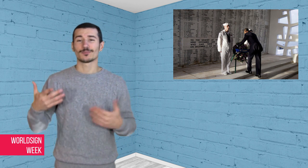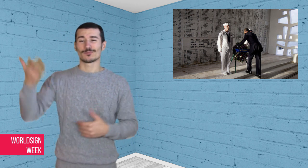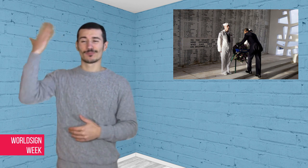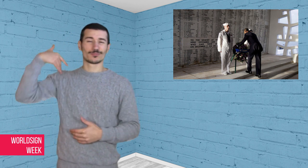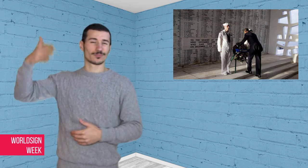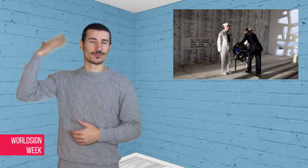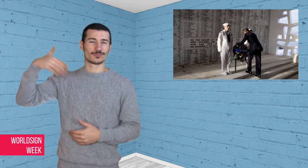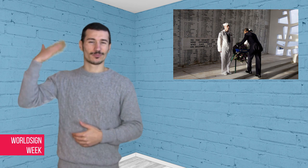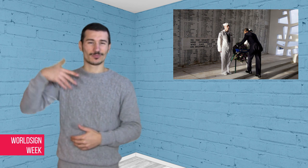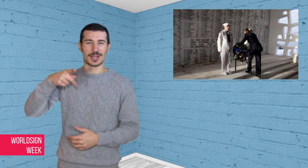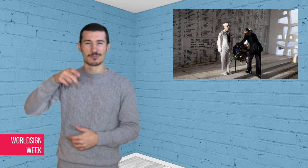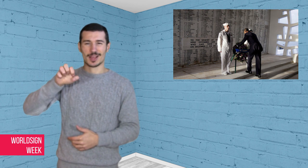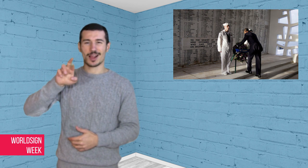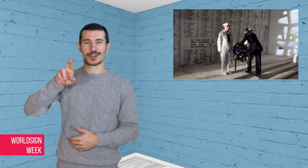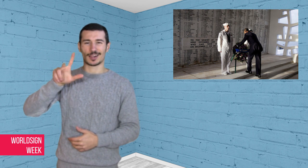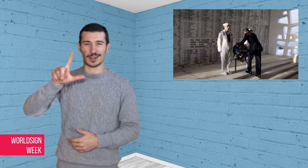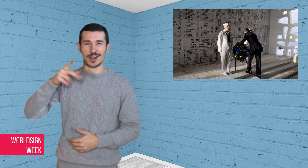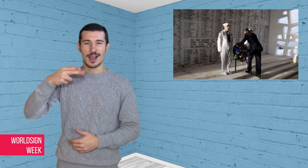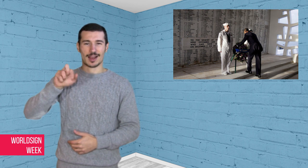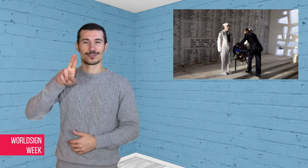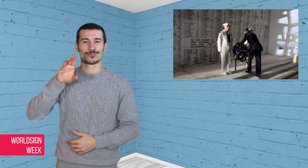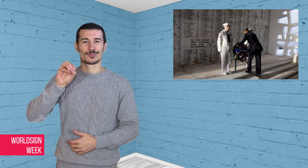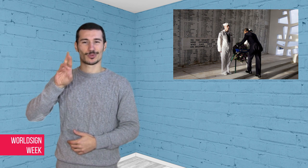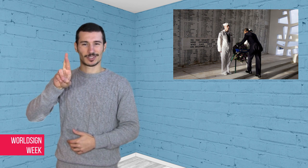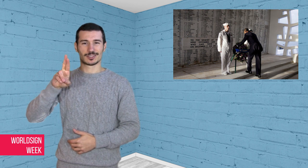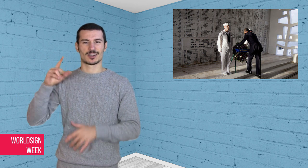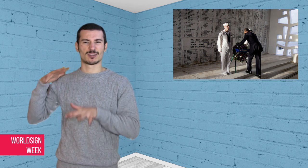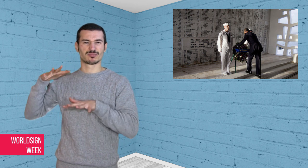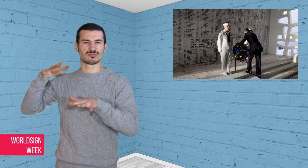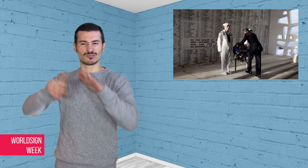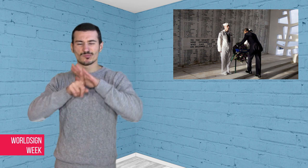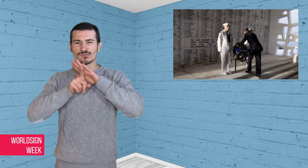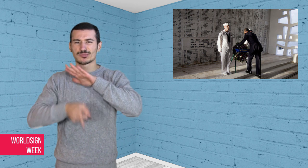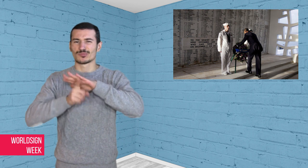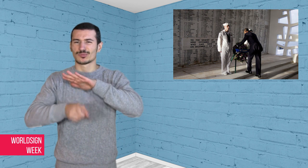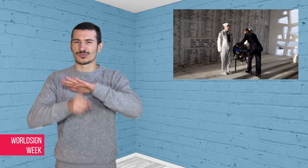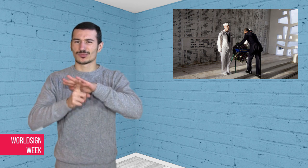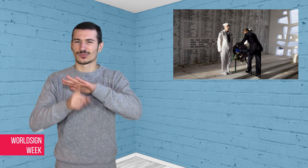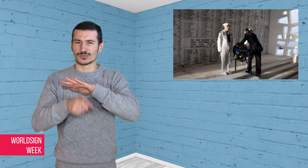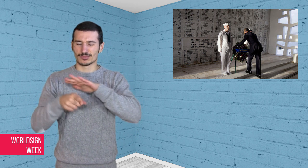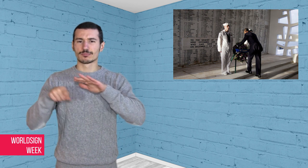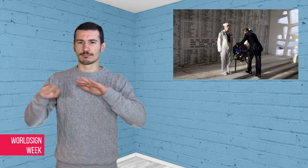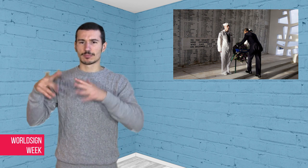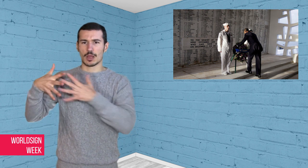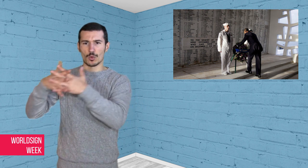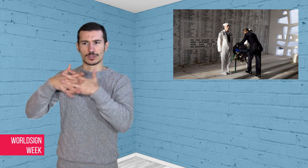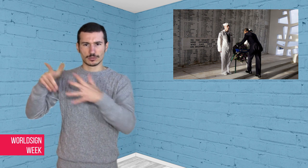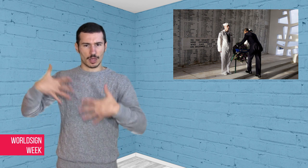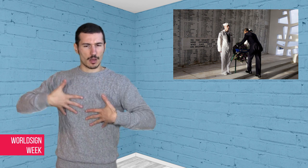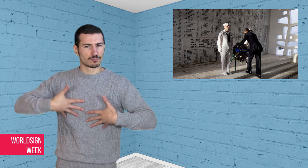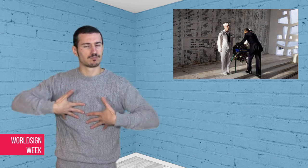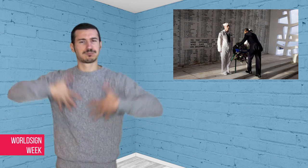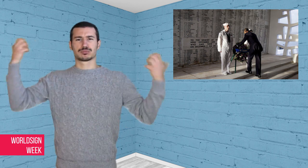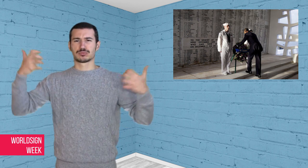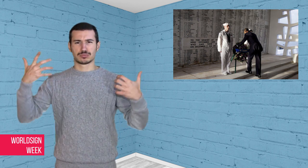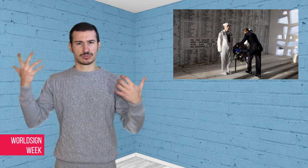The announcement came just two days ahead